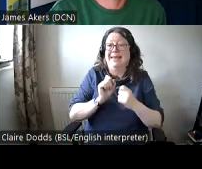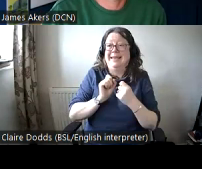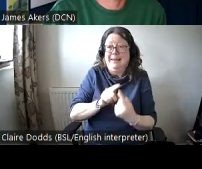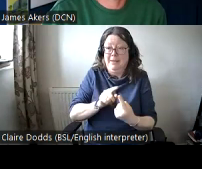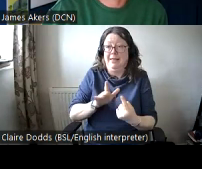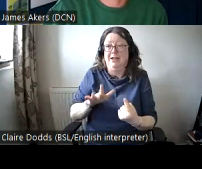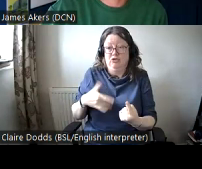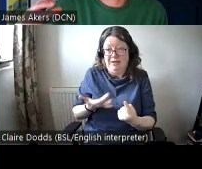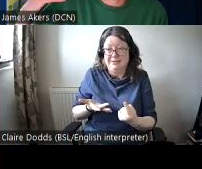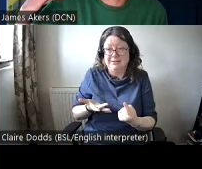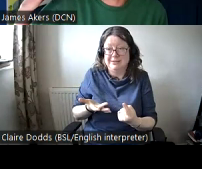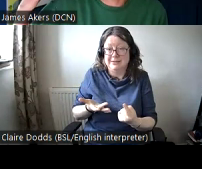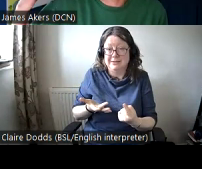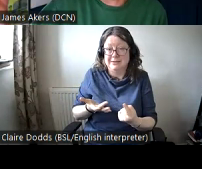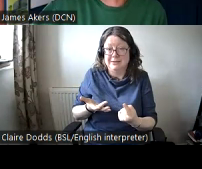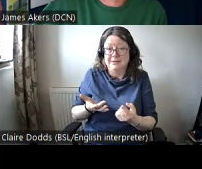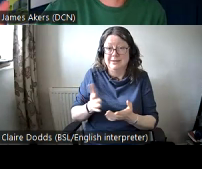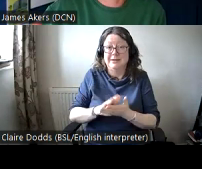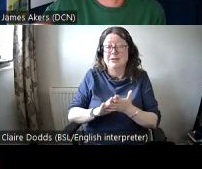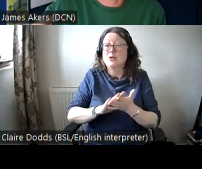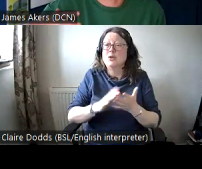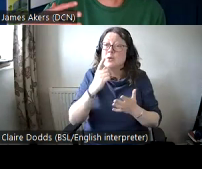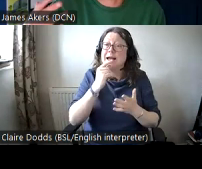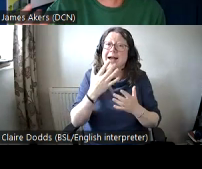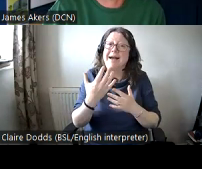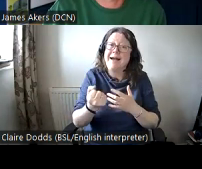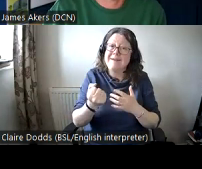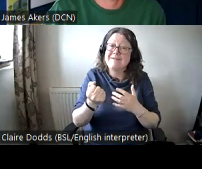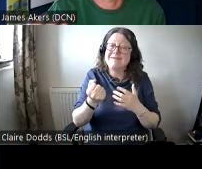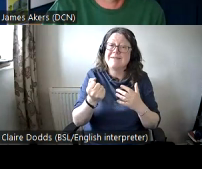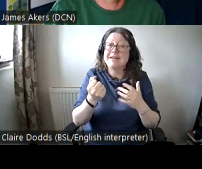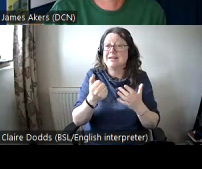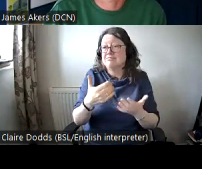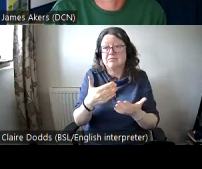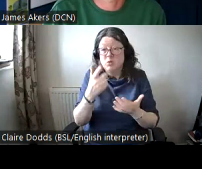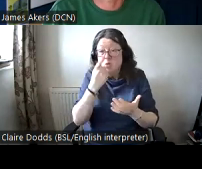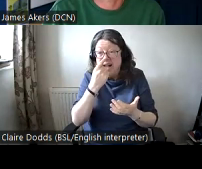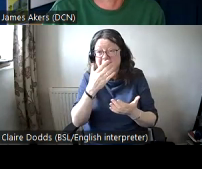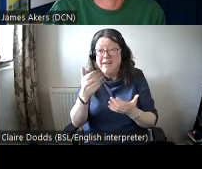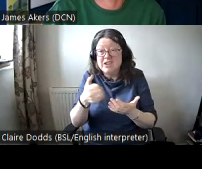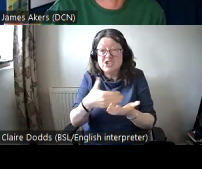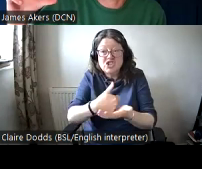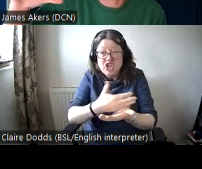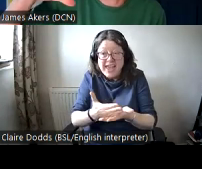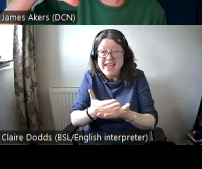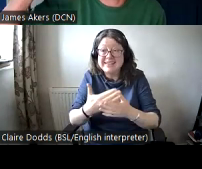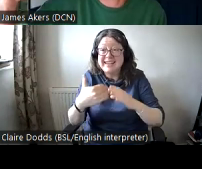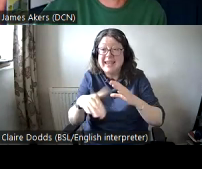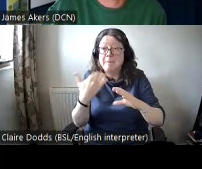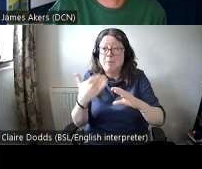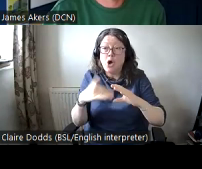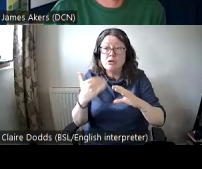One level where the main account, so a shared inbox, like marketing@yourorganization, could be your administrator.